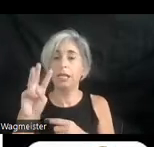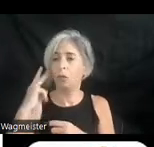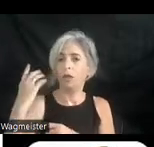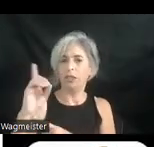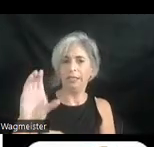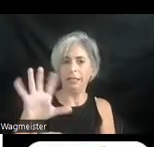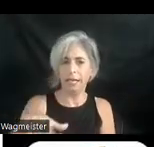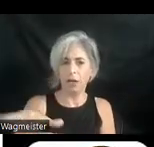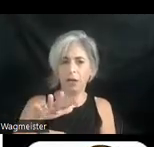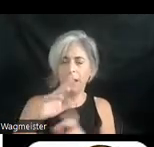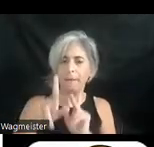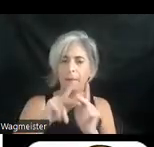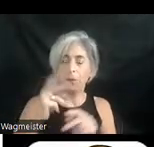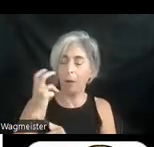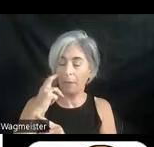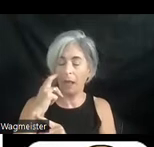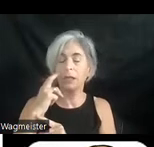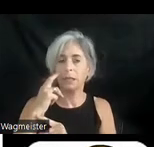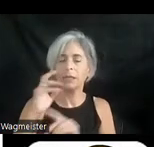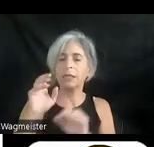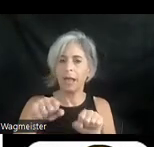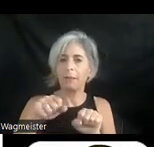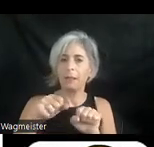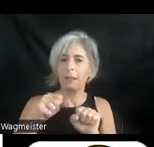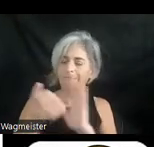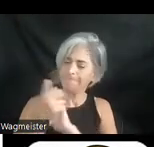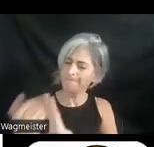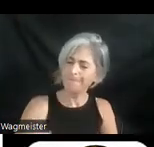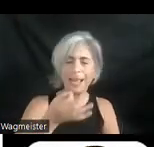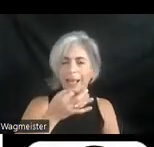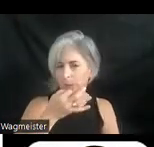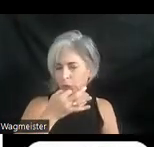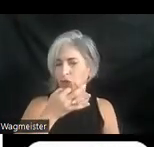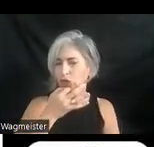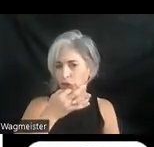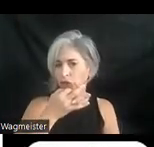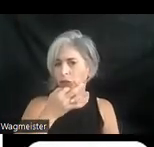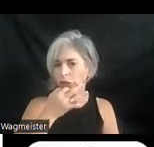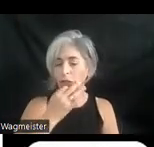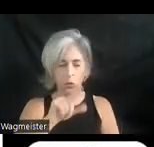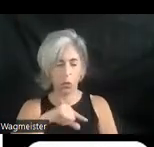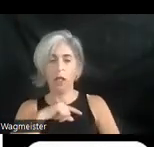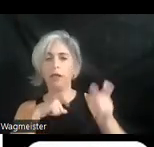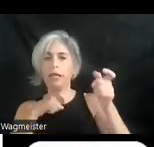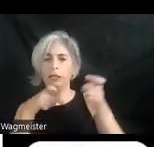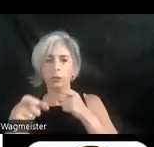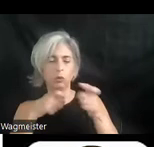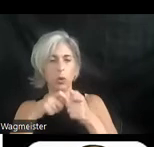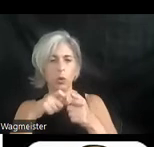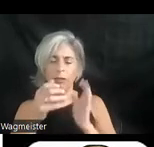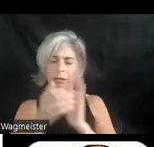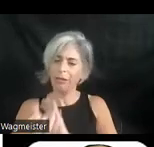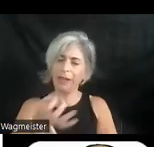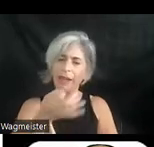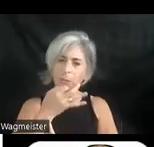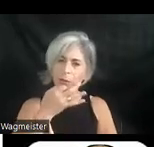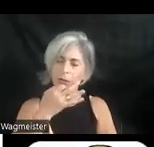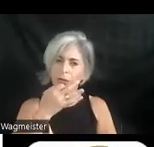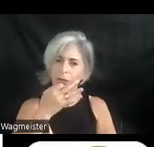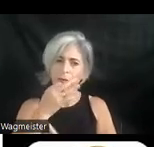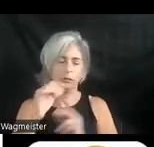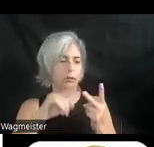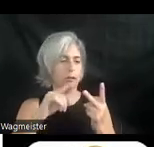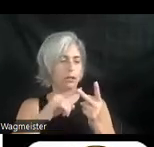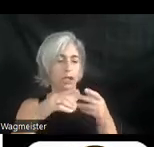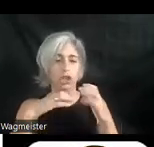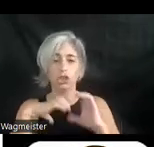area. People who are blind can be expert "quality control experts." Can be expert consumer consultants